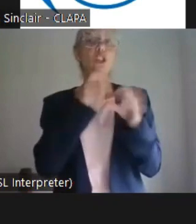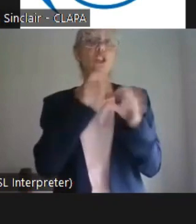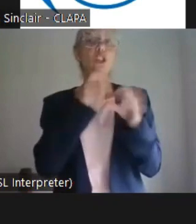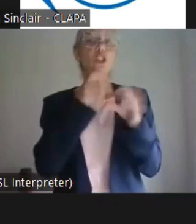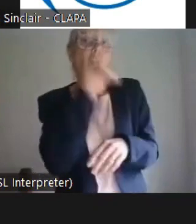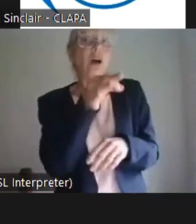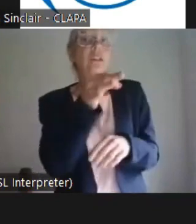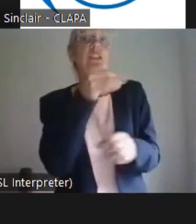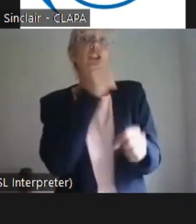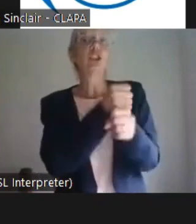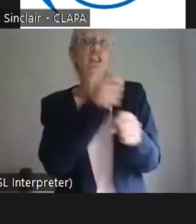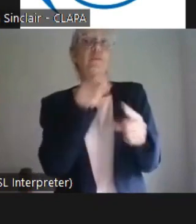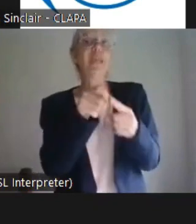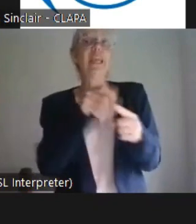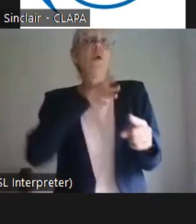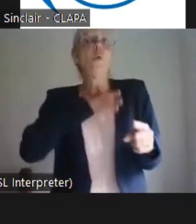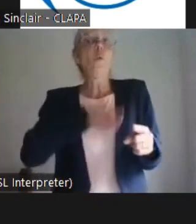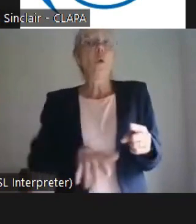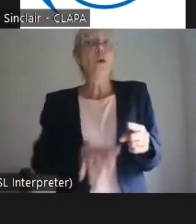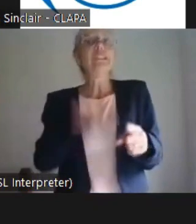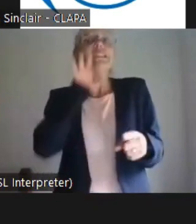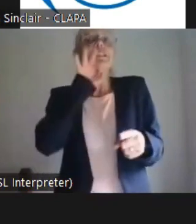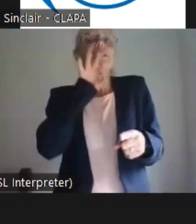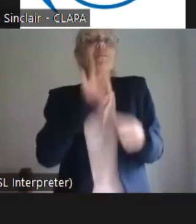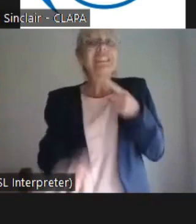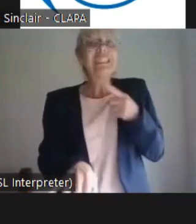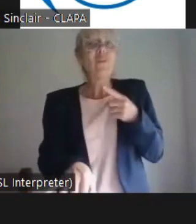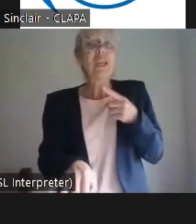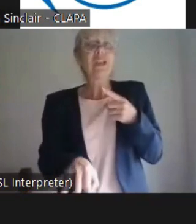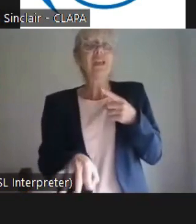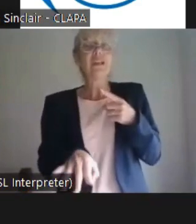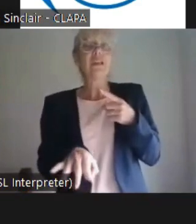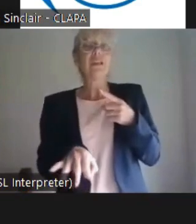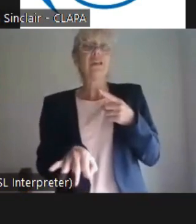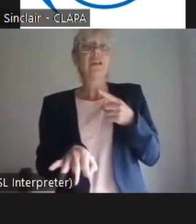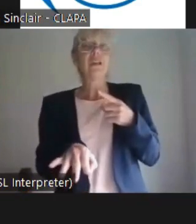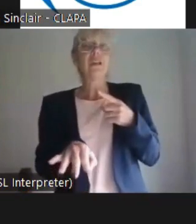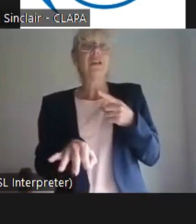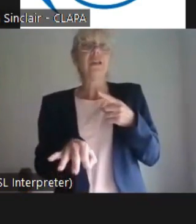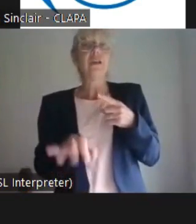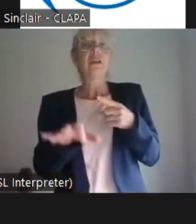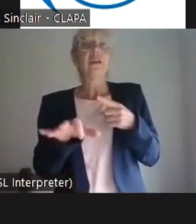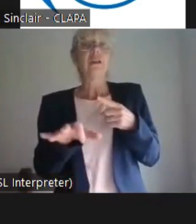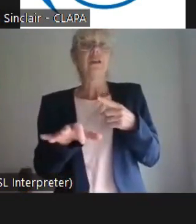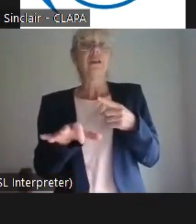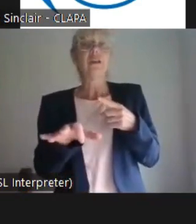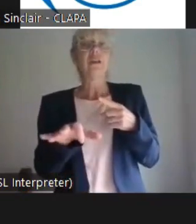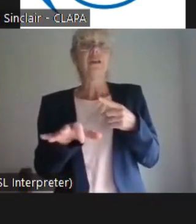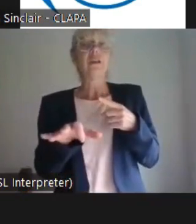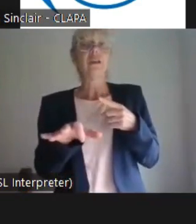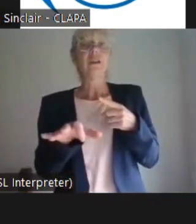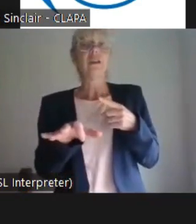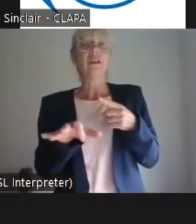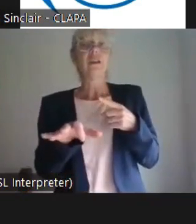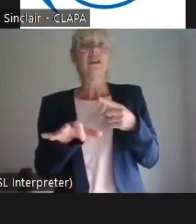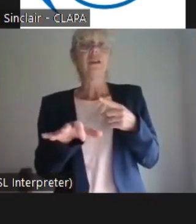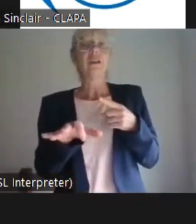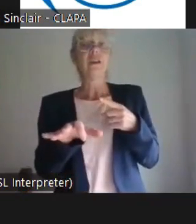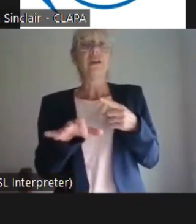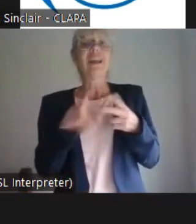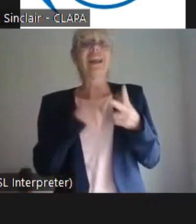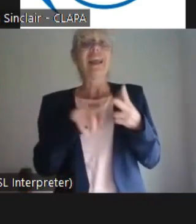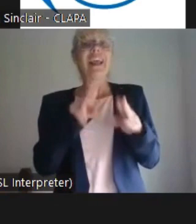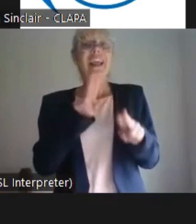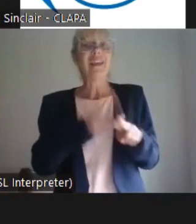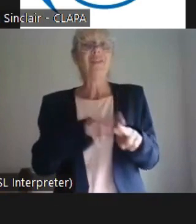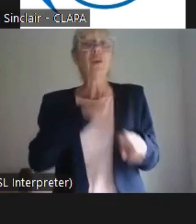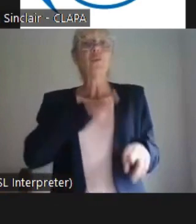with more specific interest if if it is um you know a surgical intervection but again